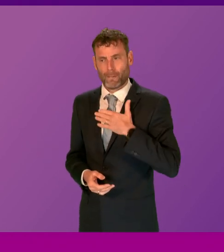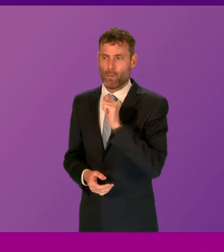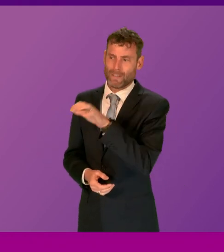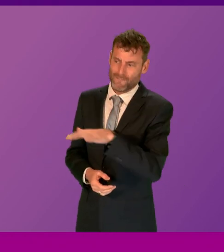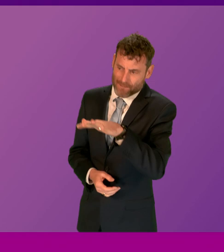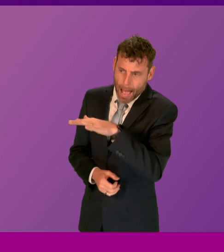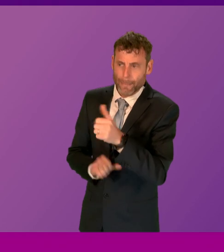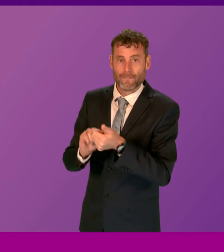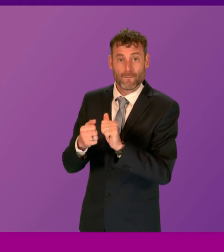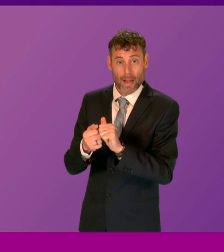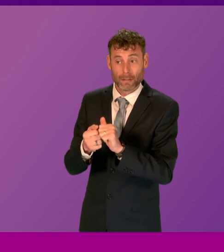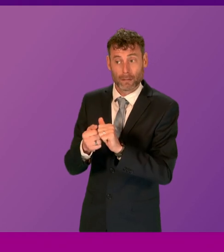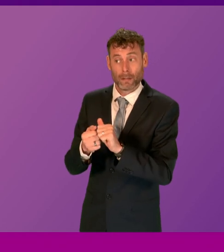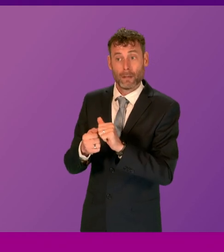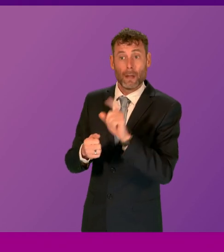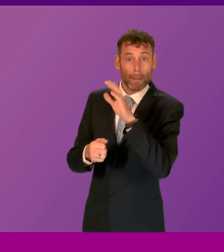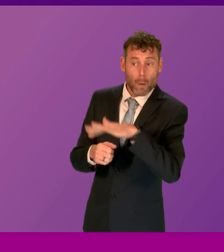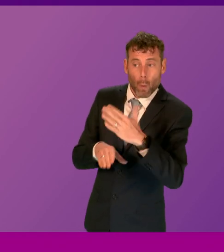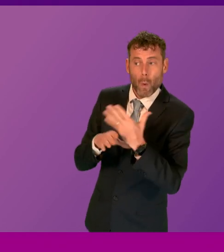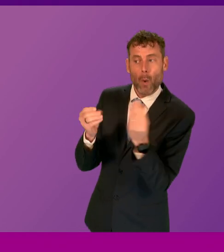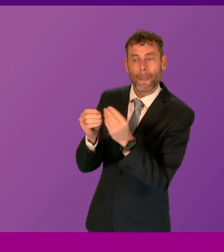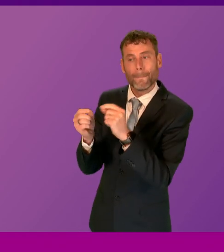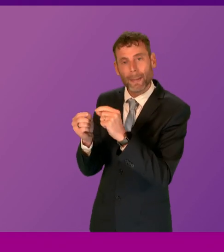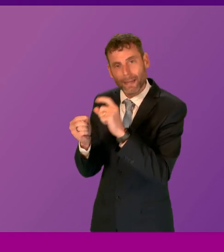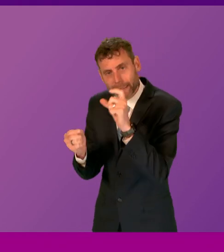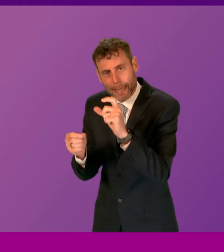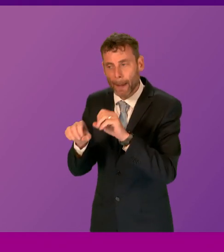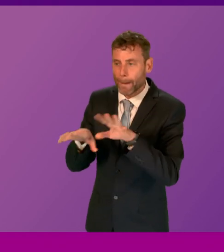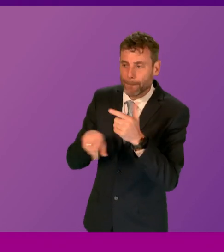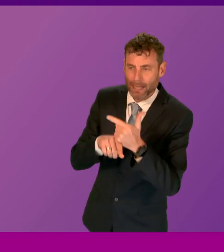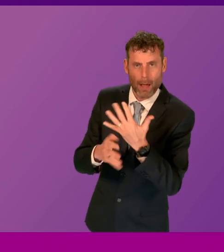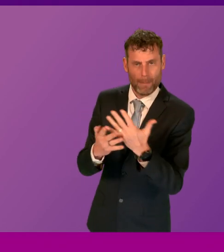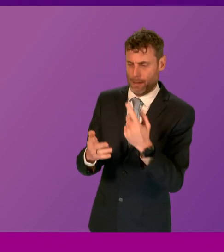colleagues at the BBC and across the media, who regarded him so highly.